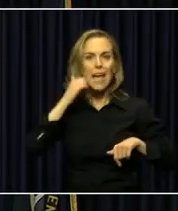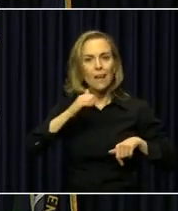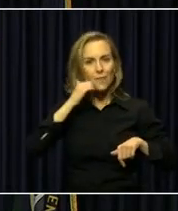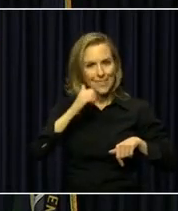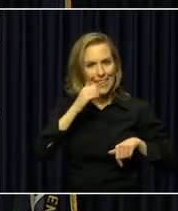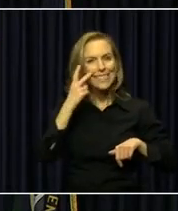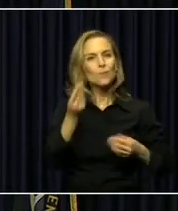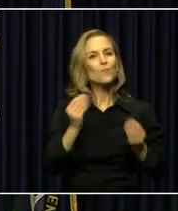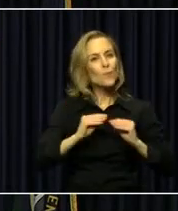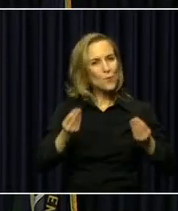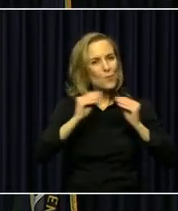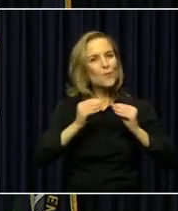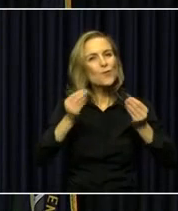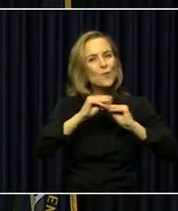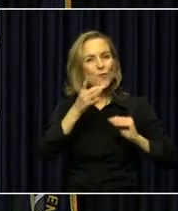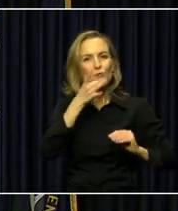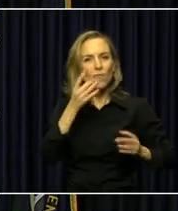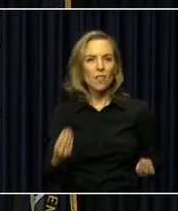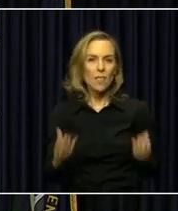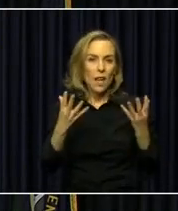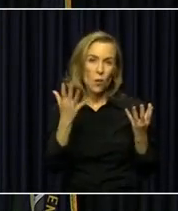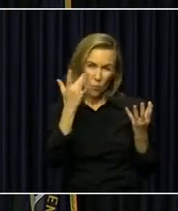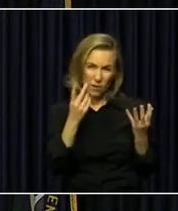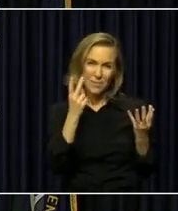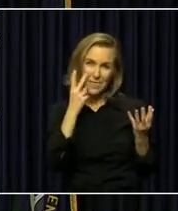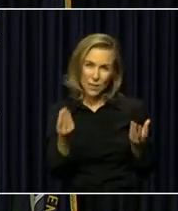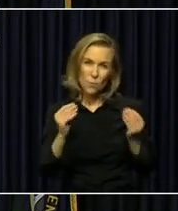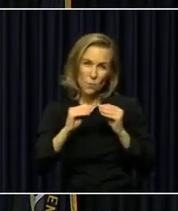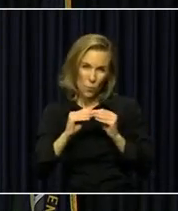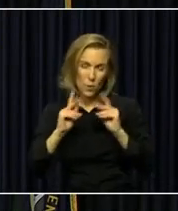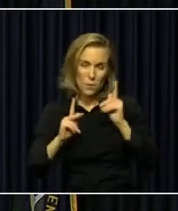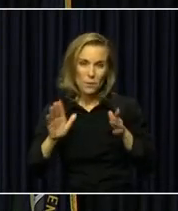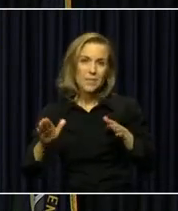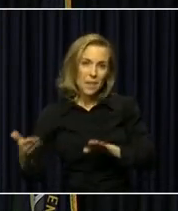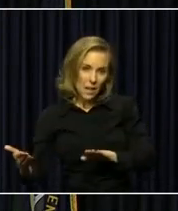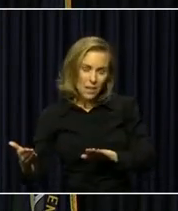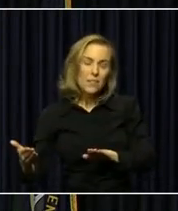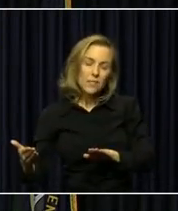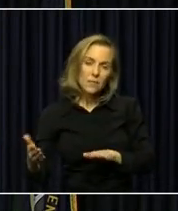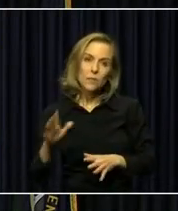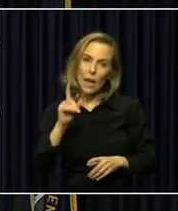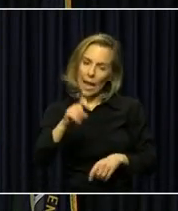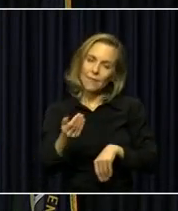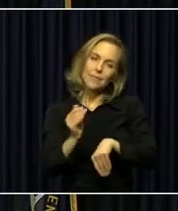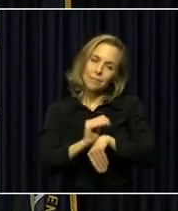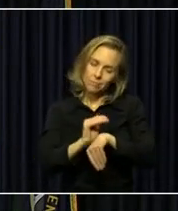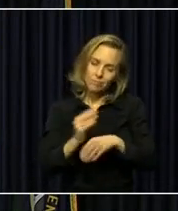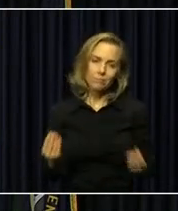DID YOU NOTICE THE CAPTION? DID YA'LL READ IT?